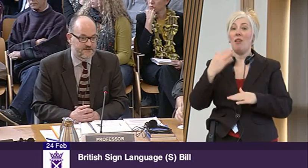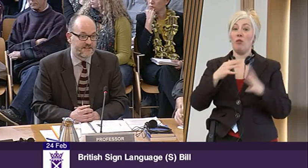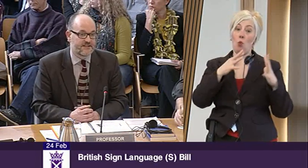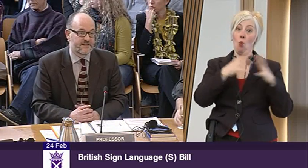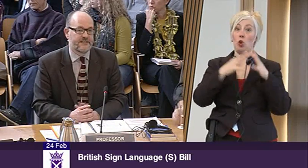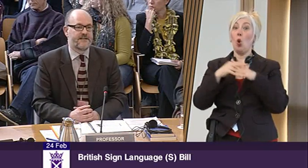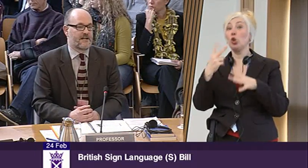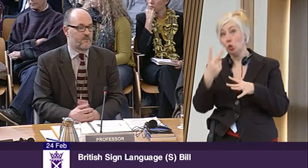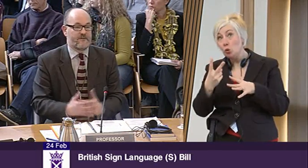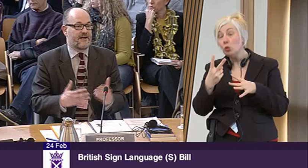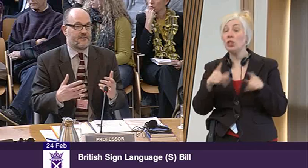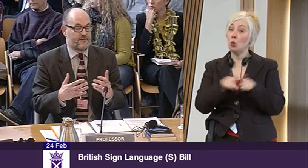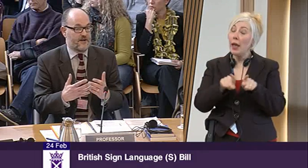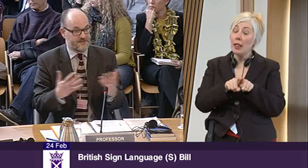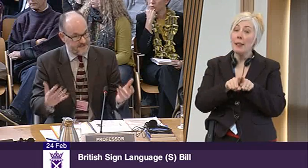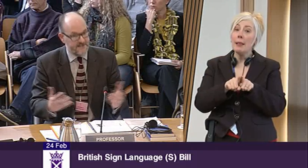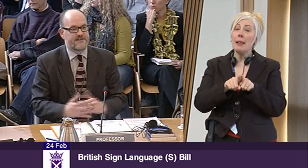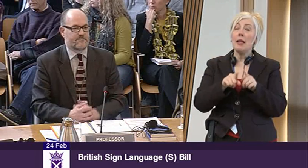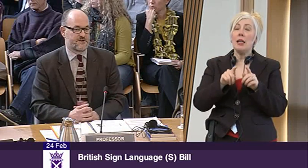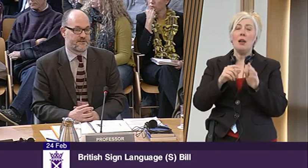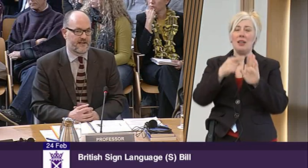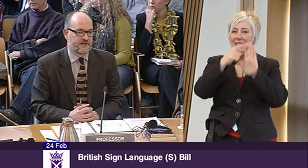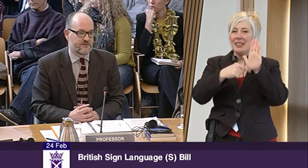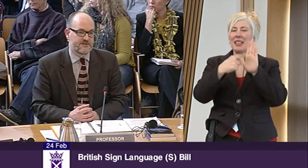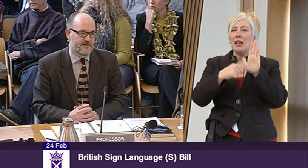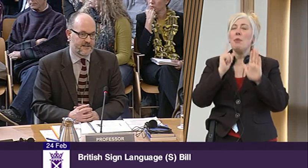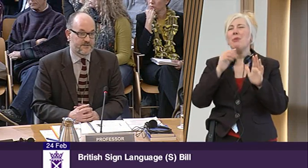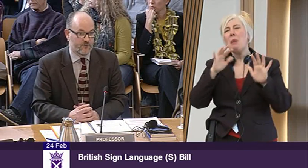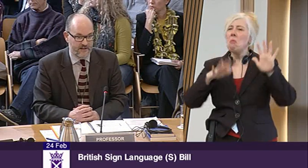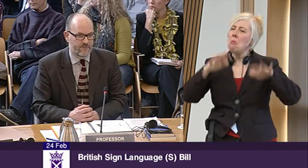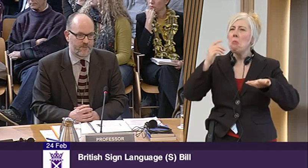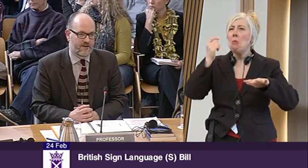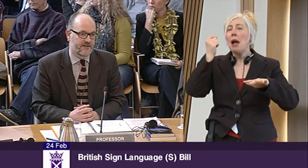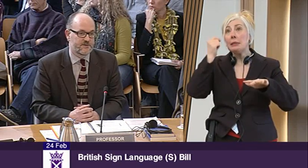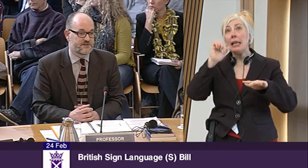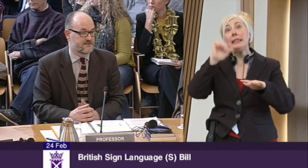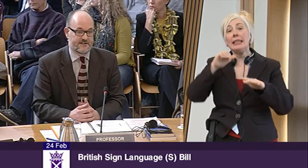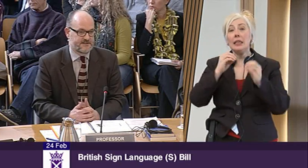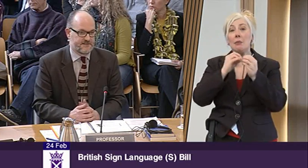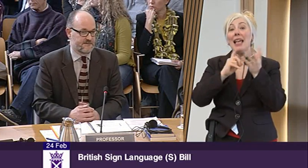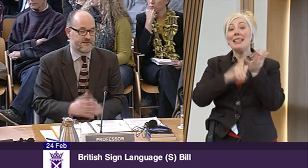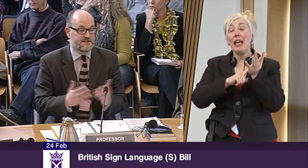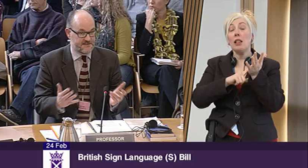in the UK since the 1970s that British Sign Language is a real and proper language, we